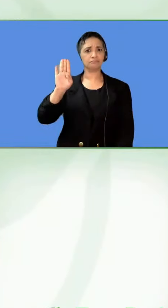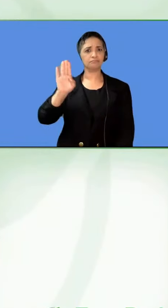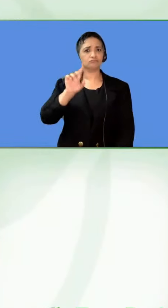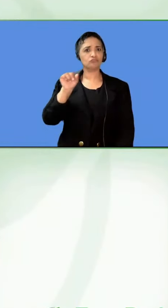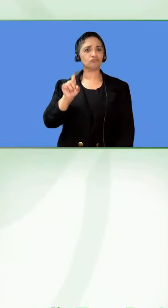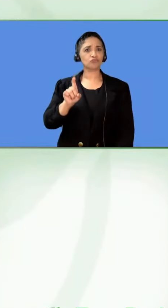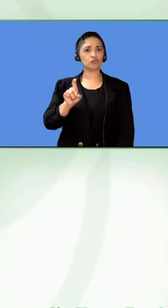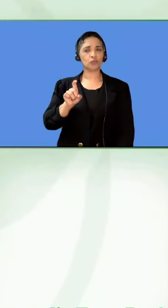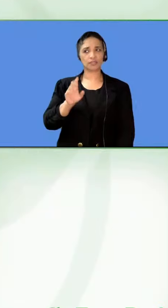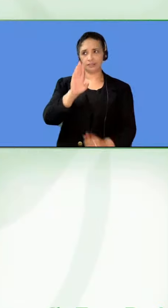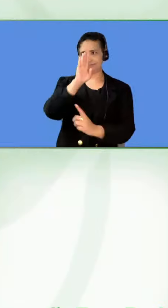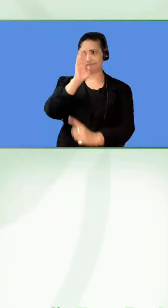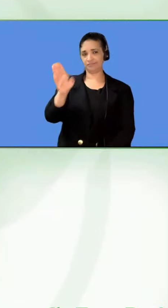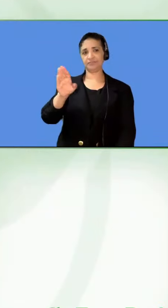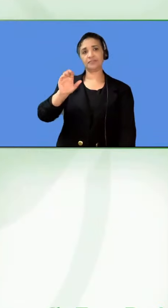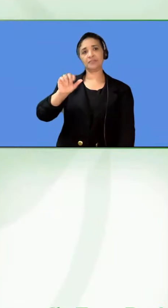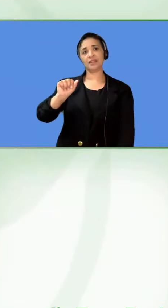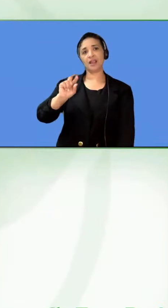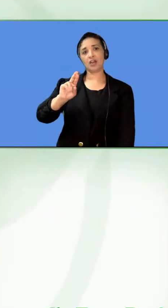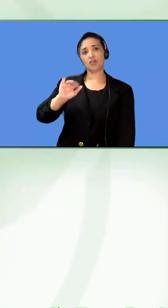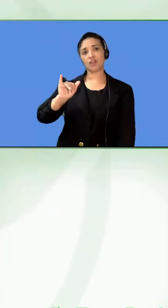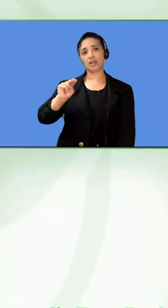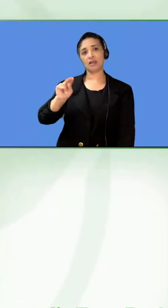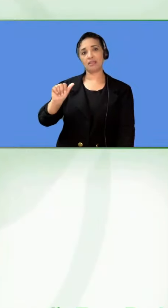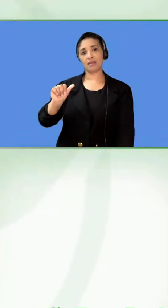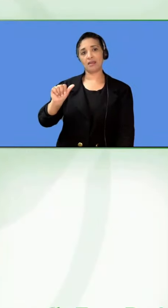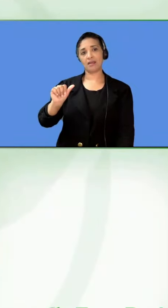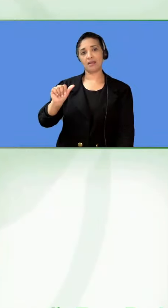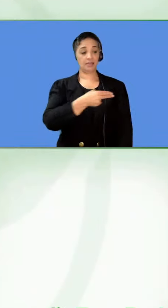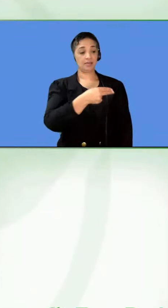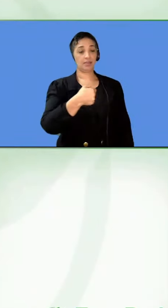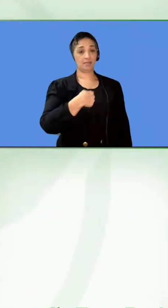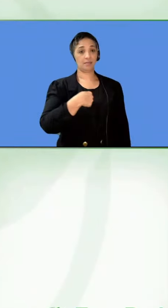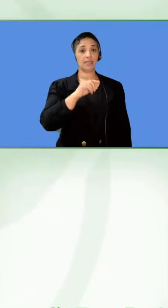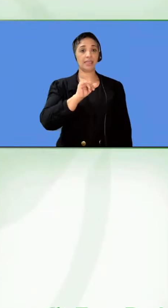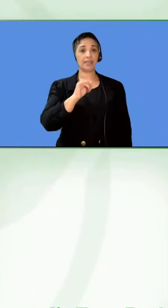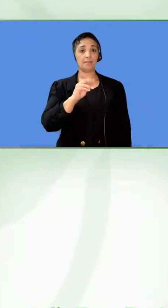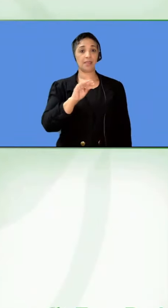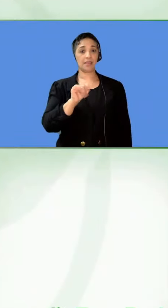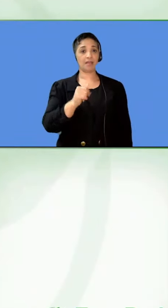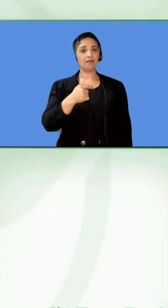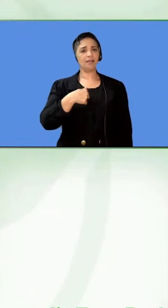Could you tell us…